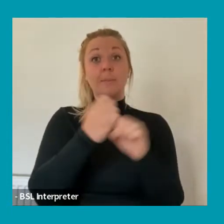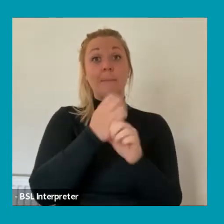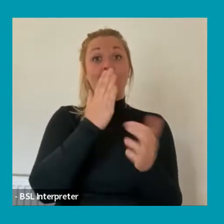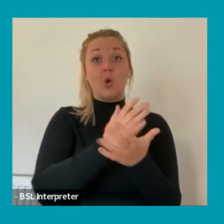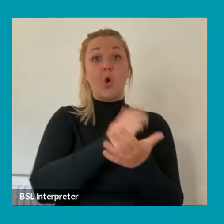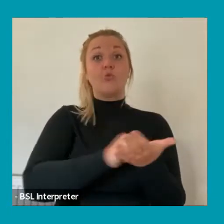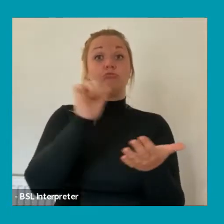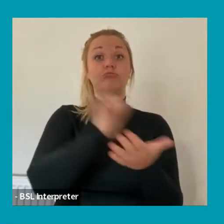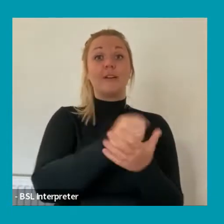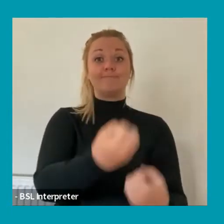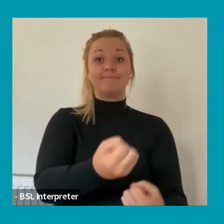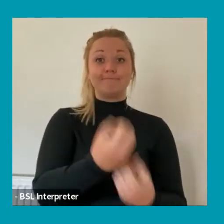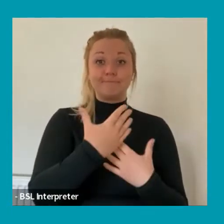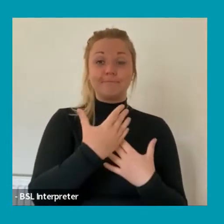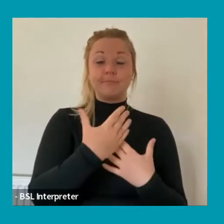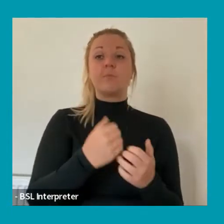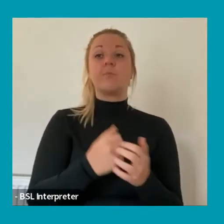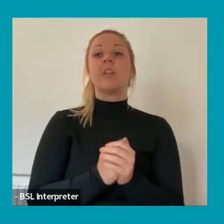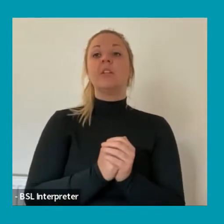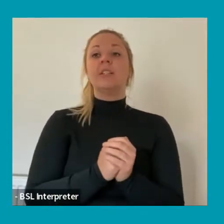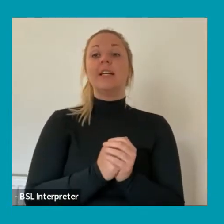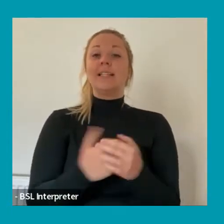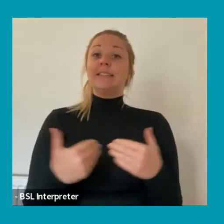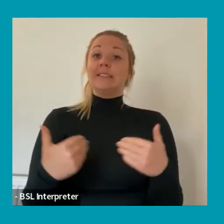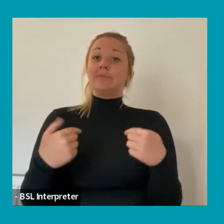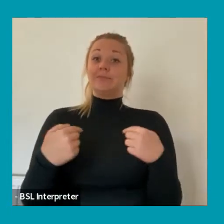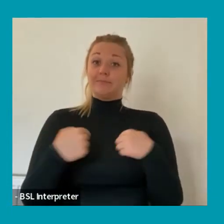You know, for me designing a service that